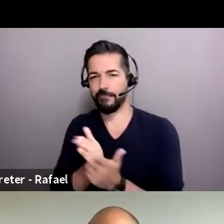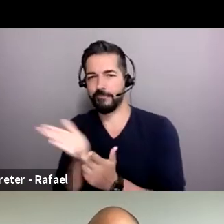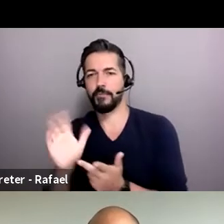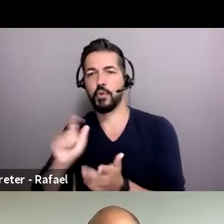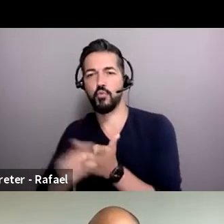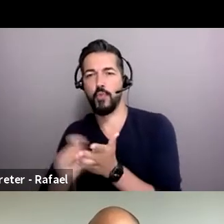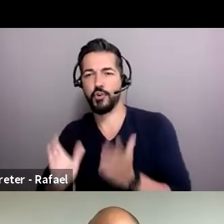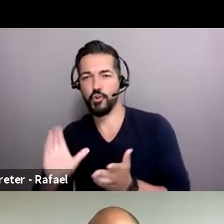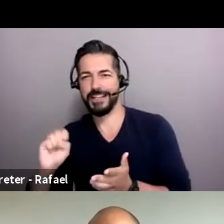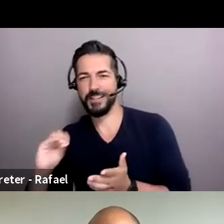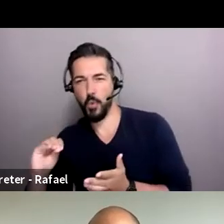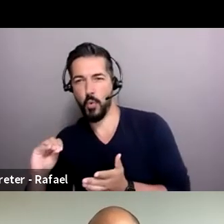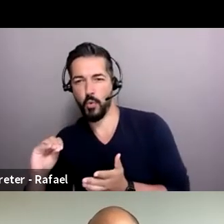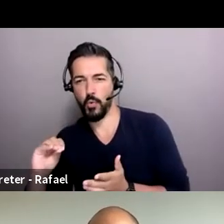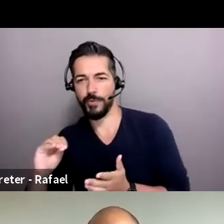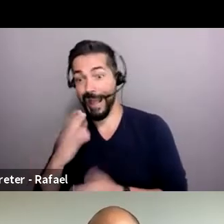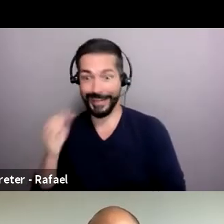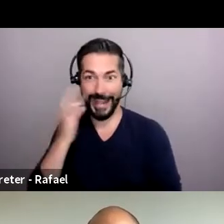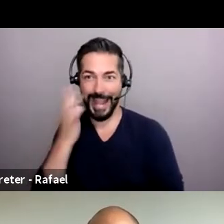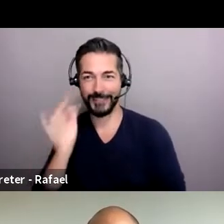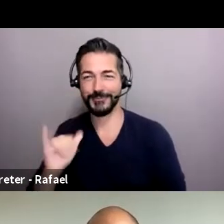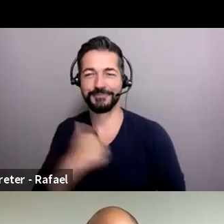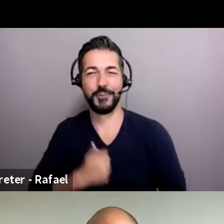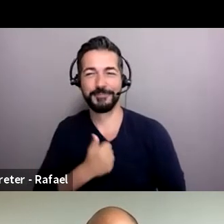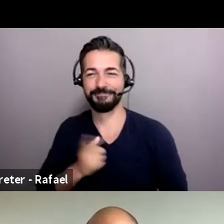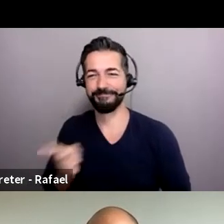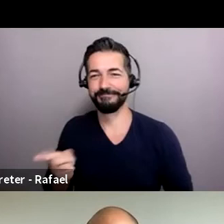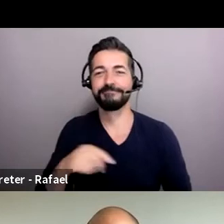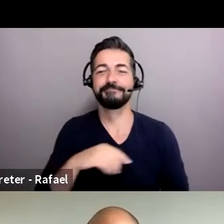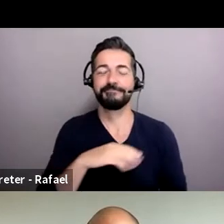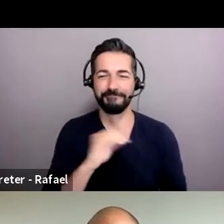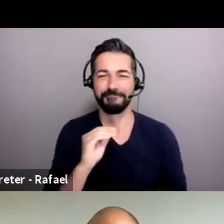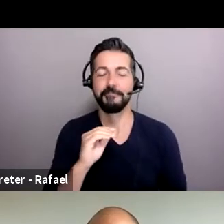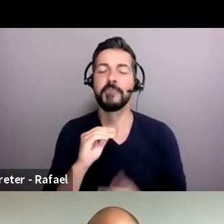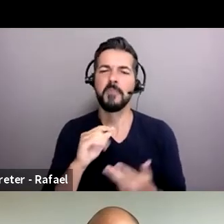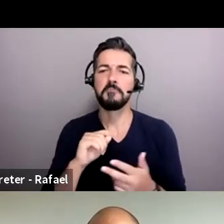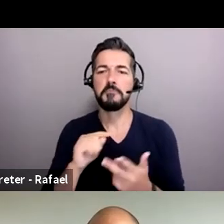And most of that is for Xfinity and Comcast.